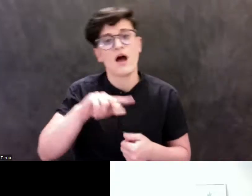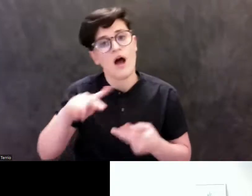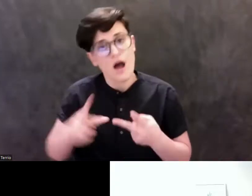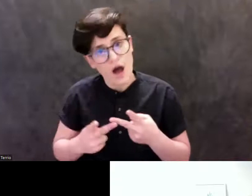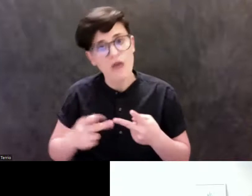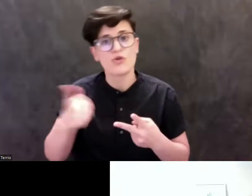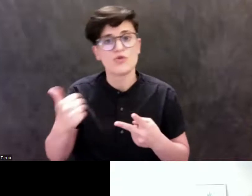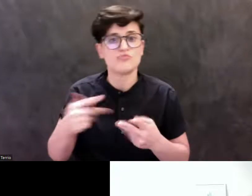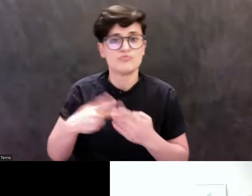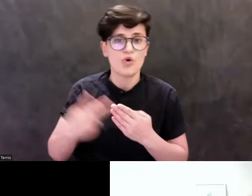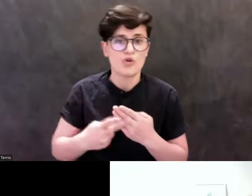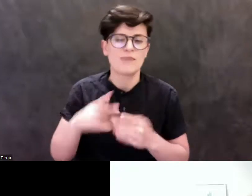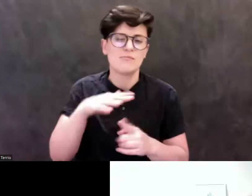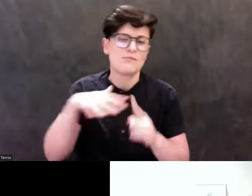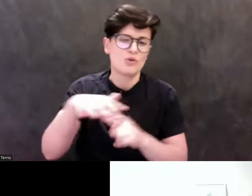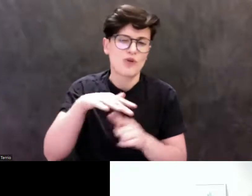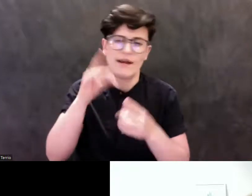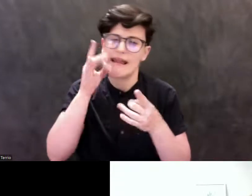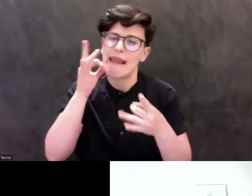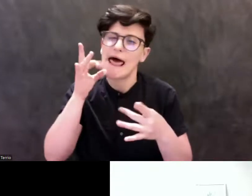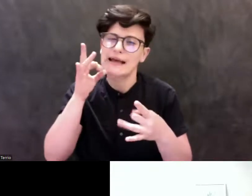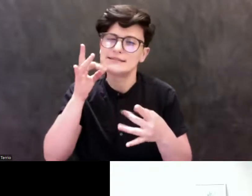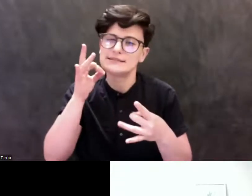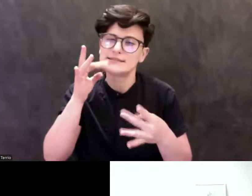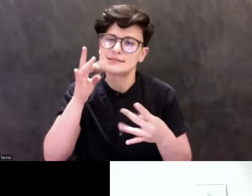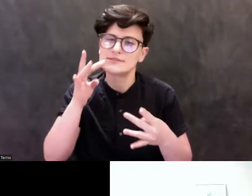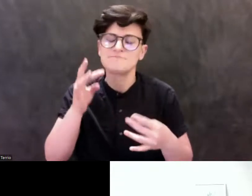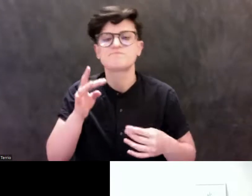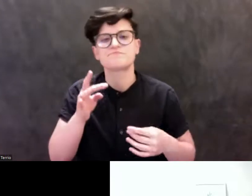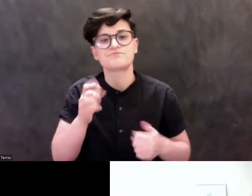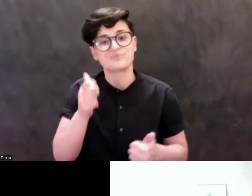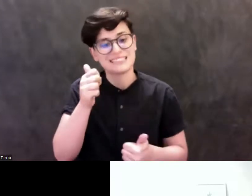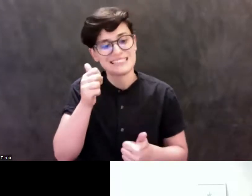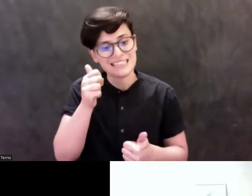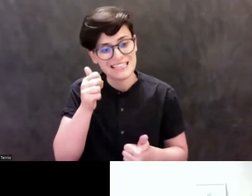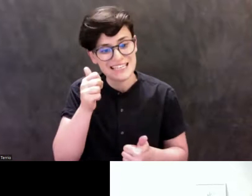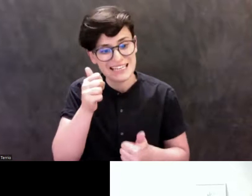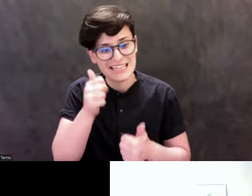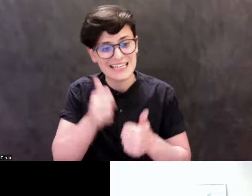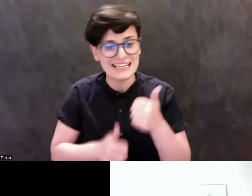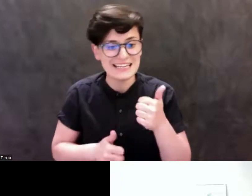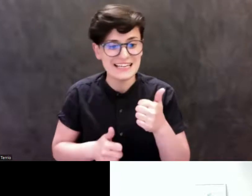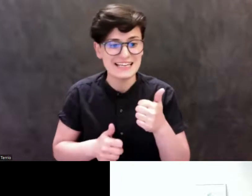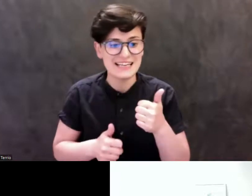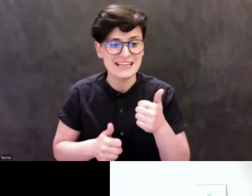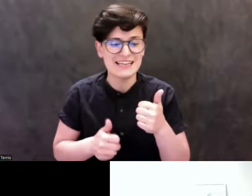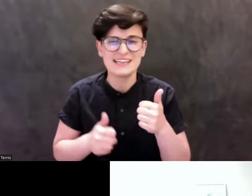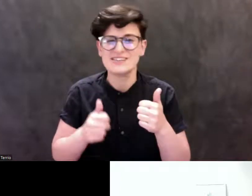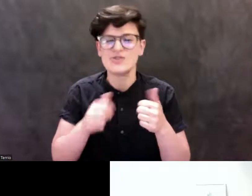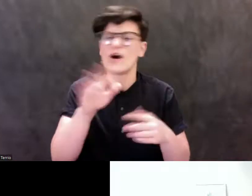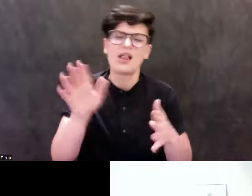And you want has one name for an ever source has another name for.